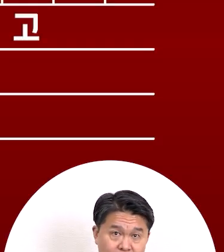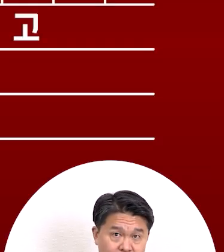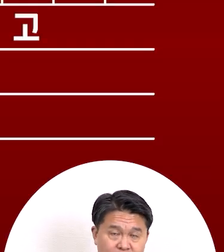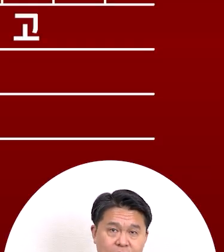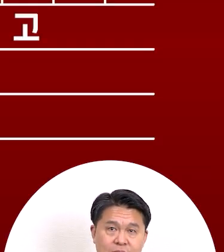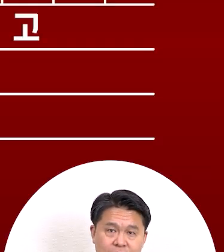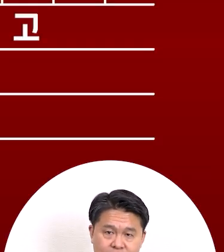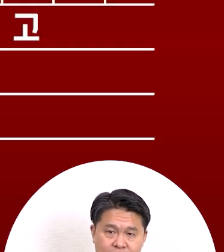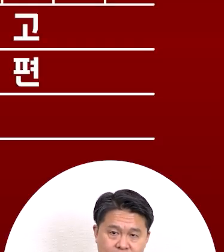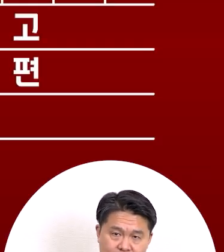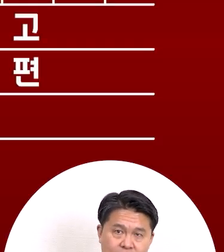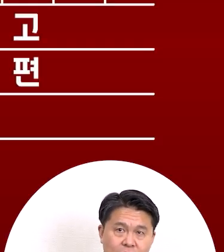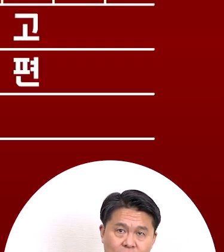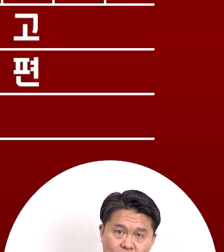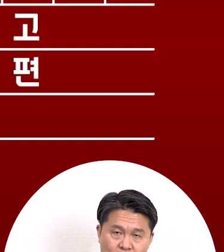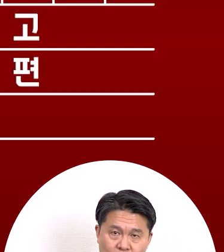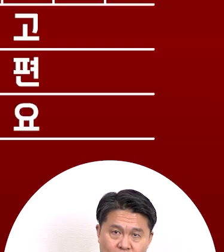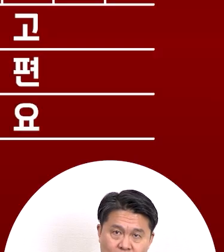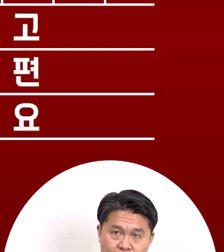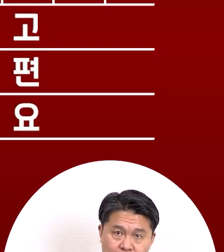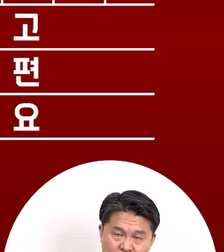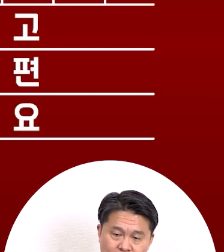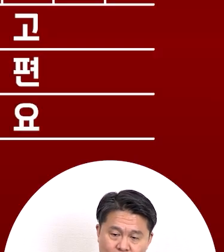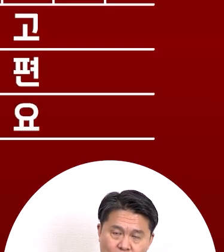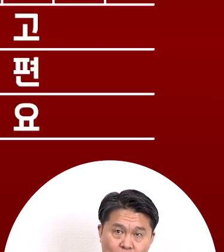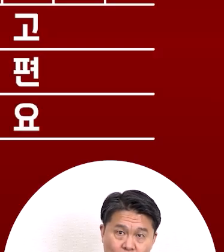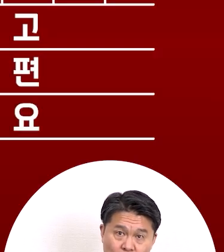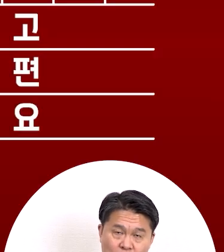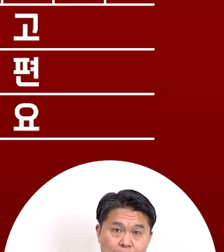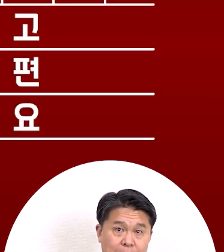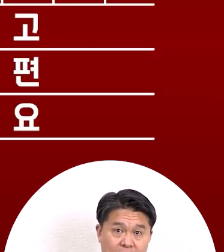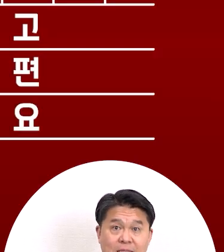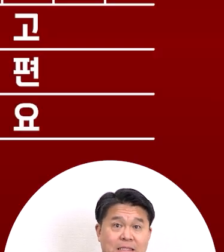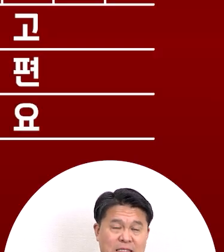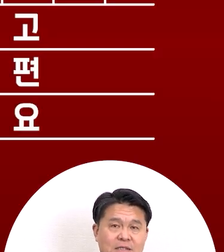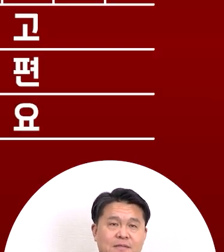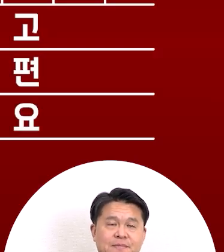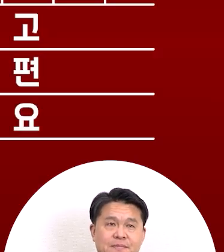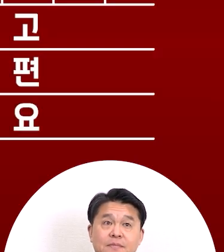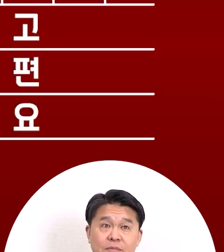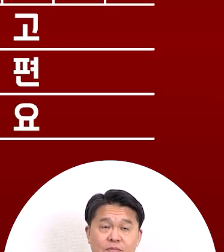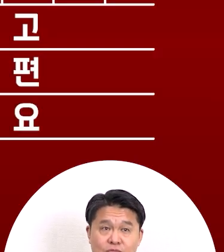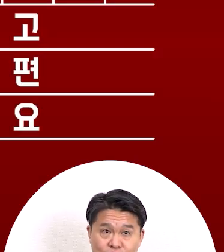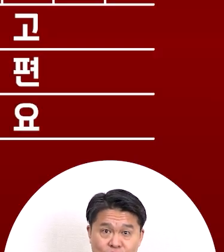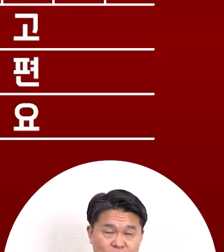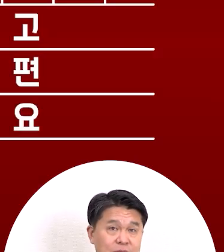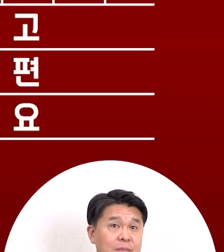"pyeongo-ssangpyeon-goyo-pyeon," and you’ll hear the clear beat. That’s the second beat.